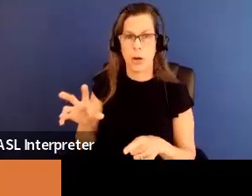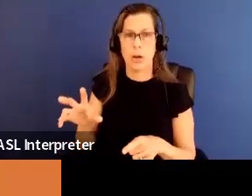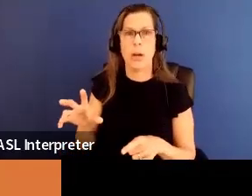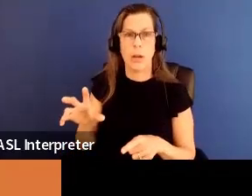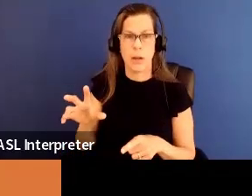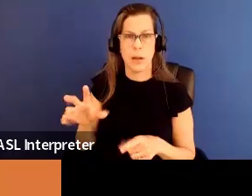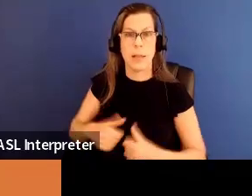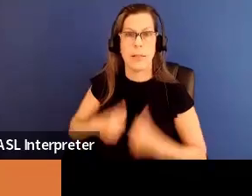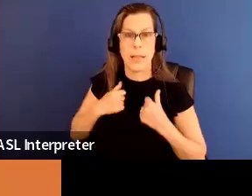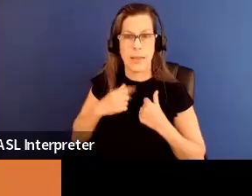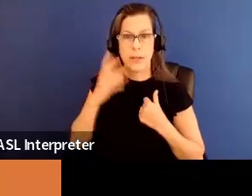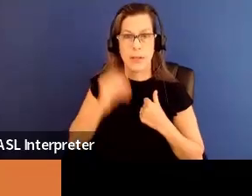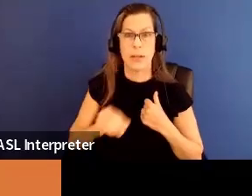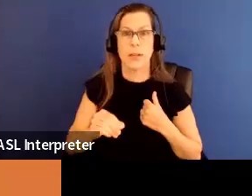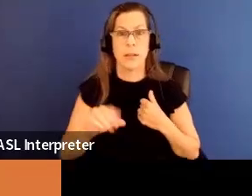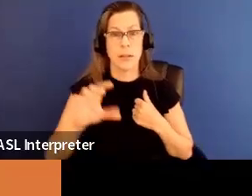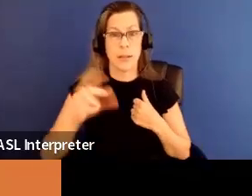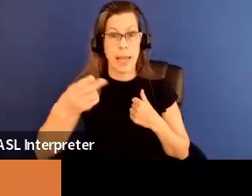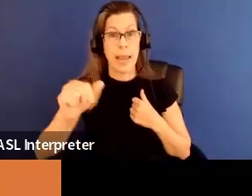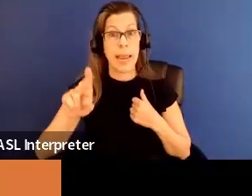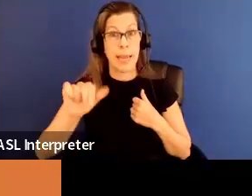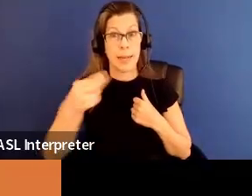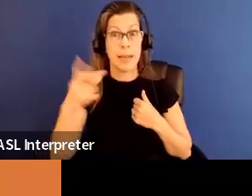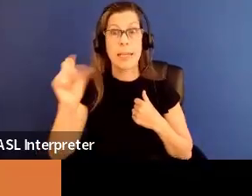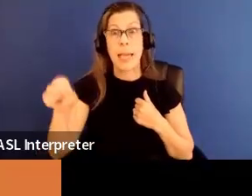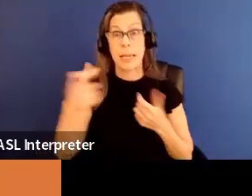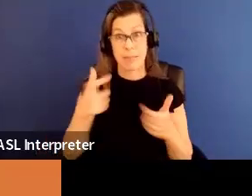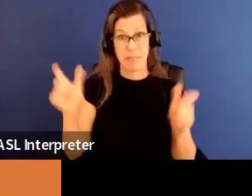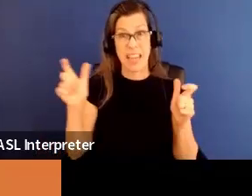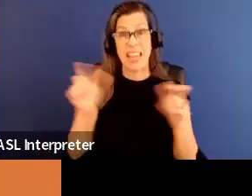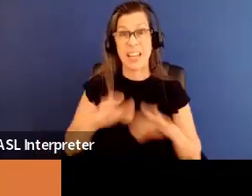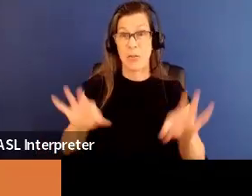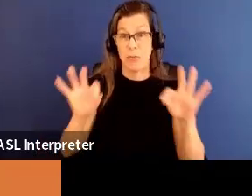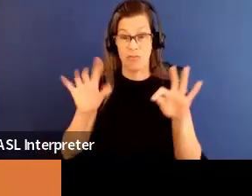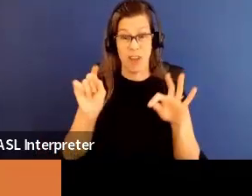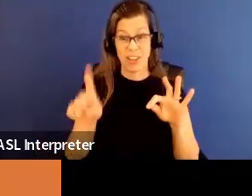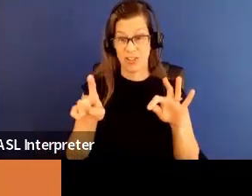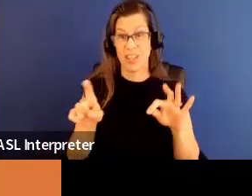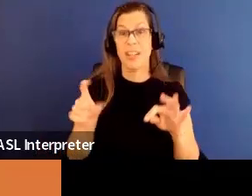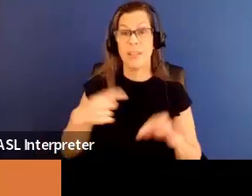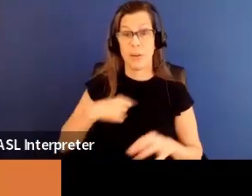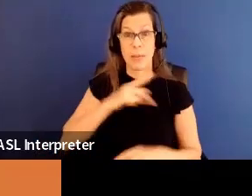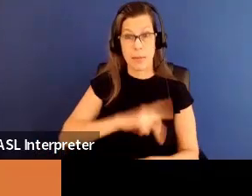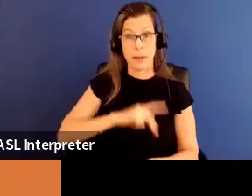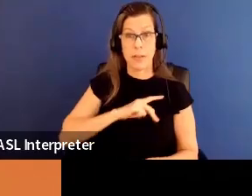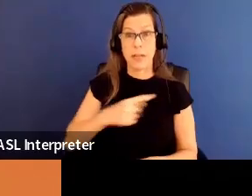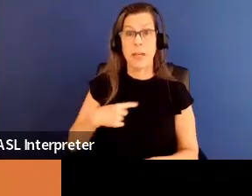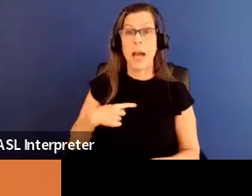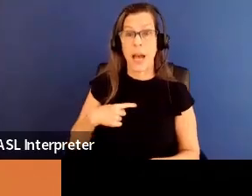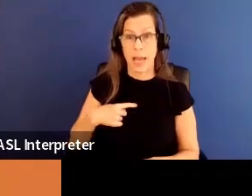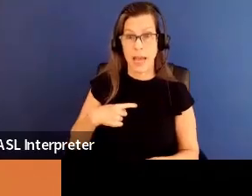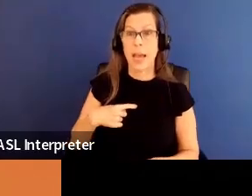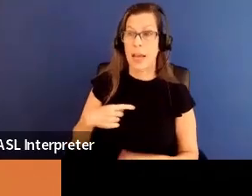, first than Olivia, but for the first question what is your understanding of medication and healthcare access